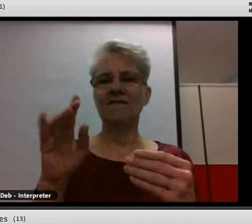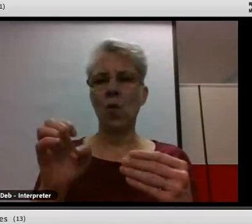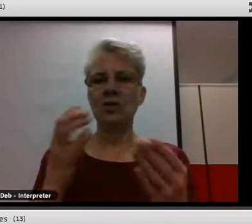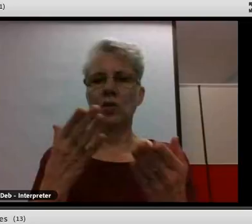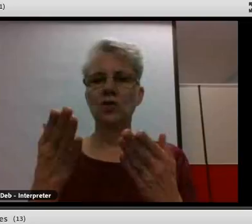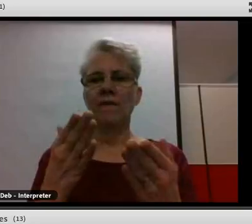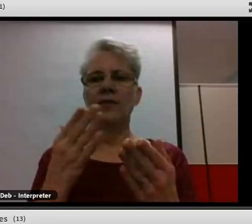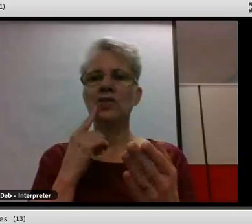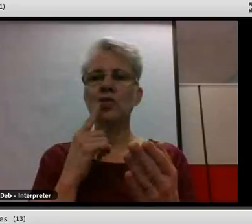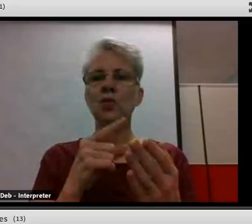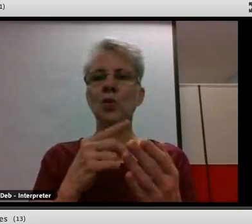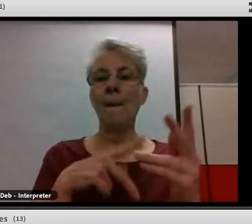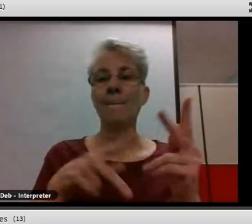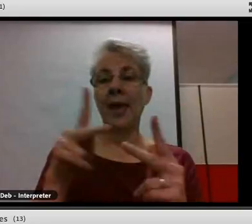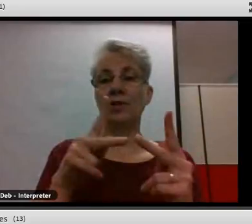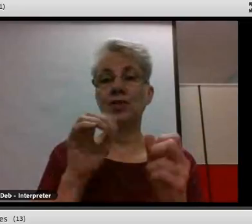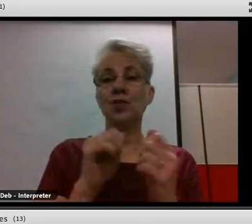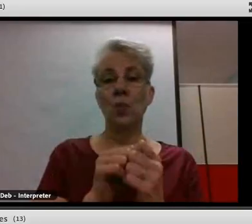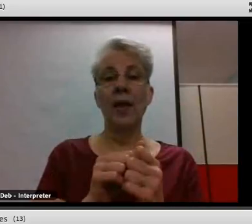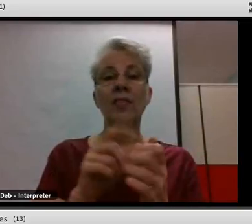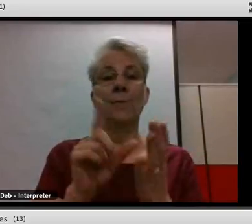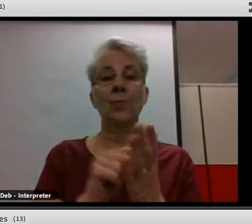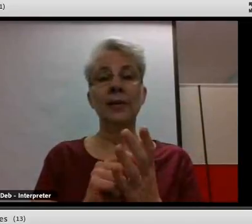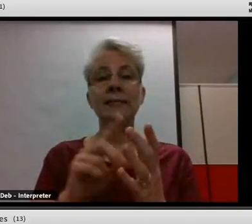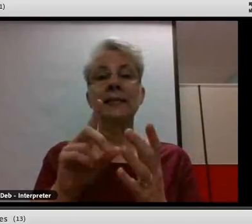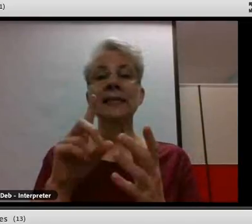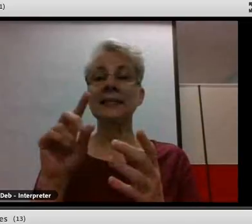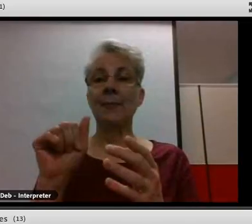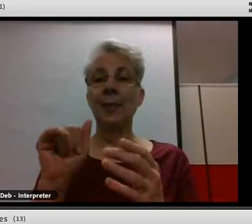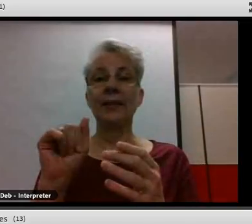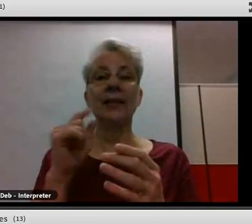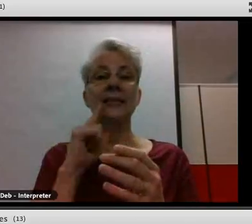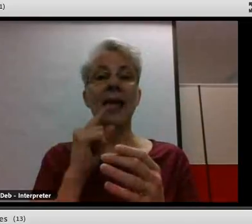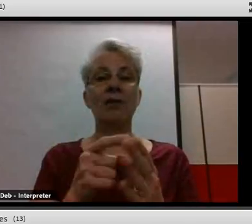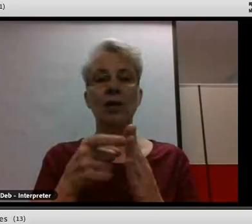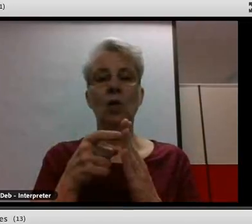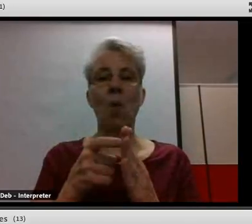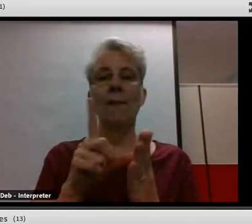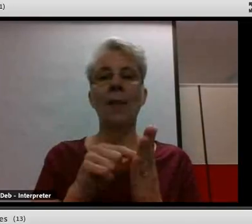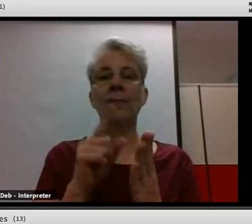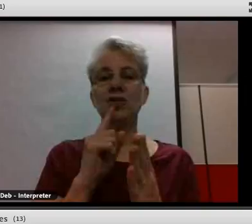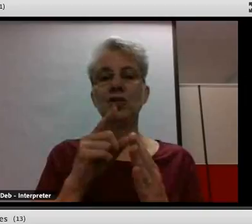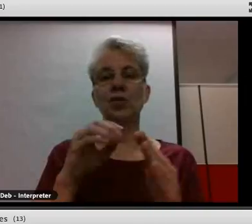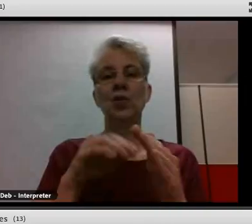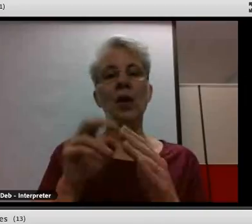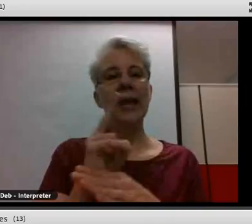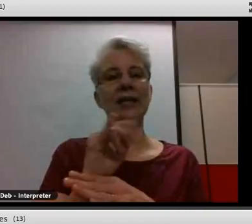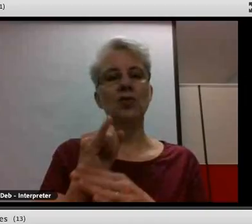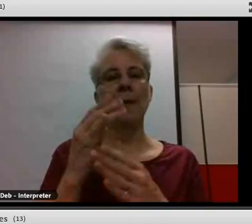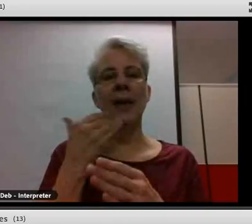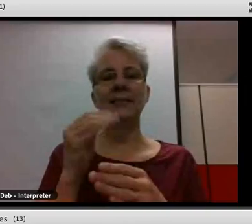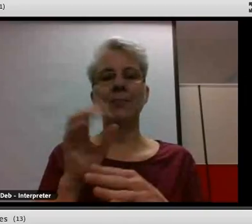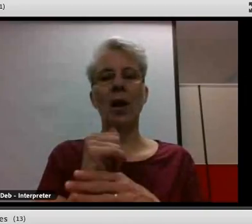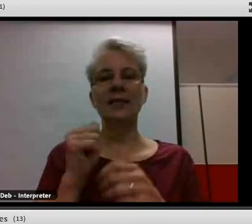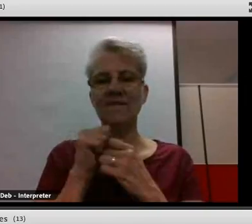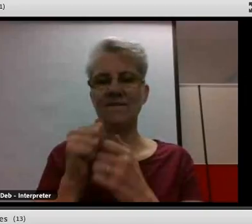So 508 is an amendment to the Rehabilitation Act of 1998, and it says that all members of the public